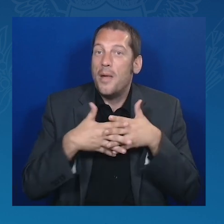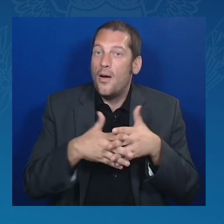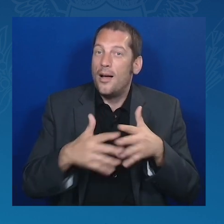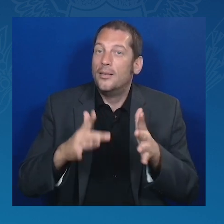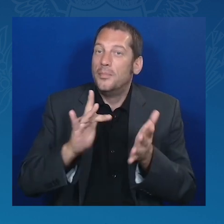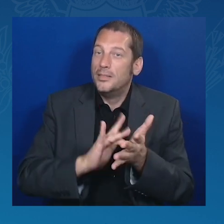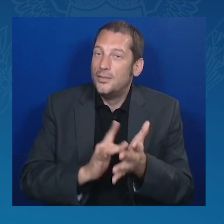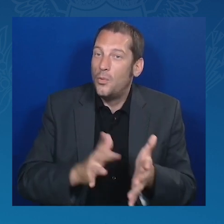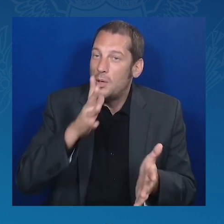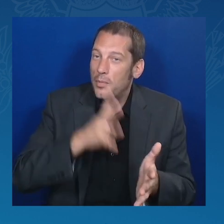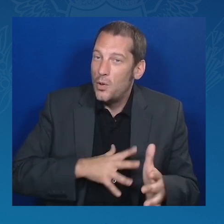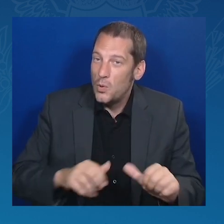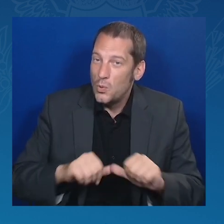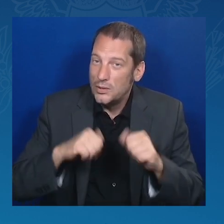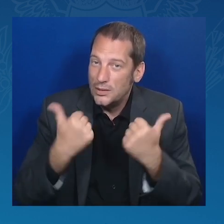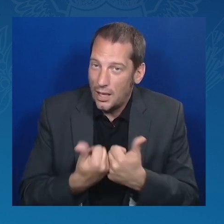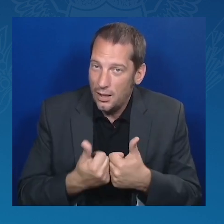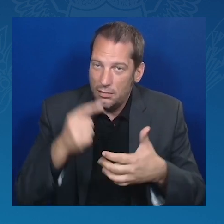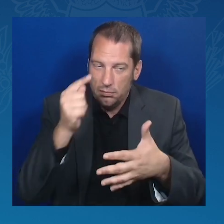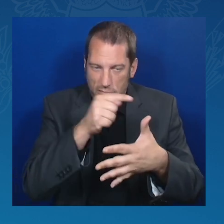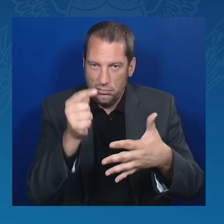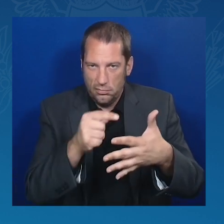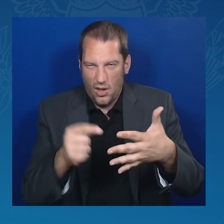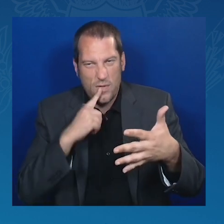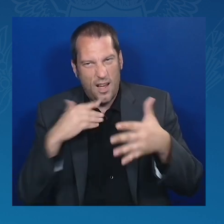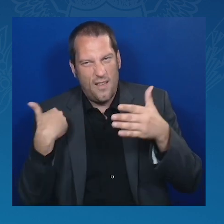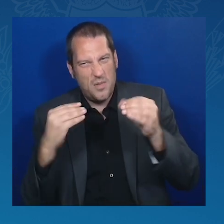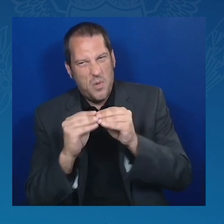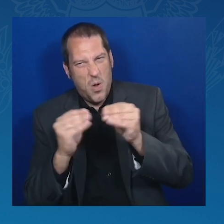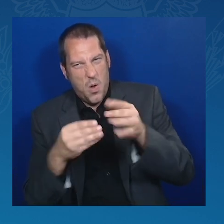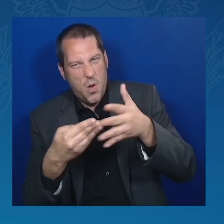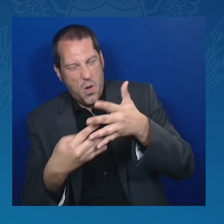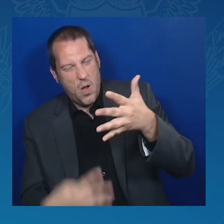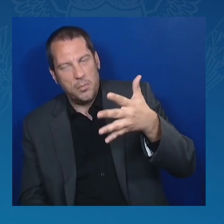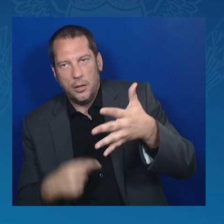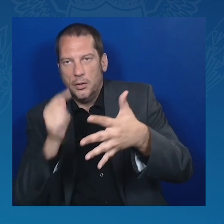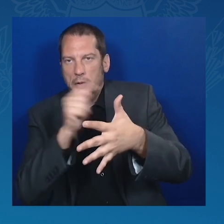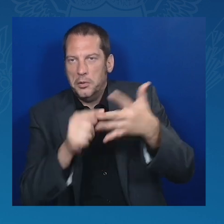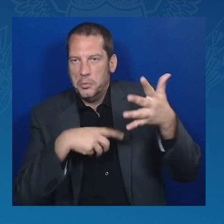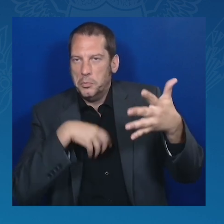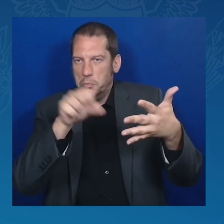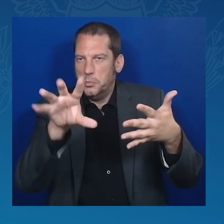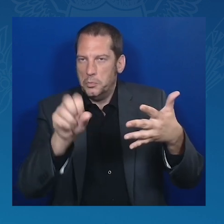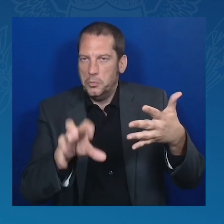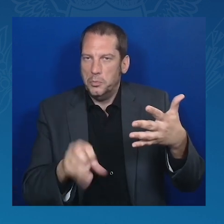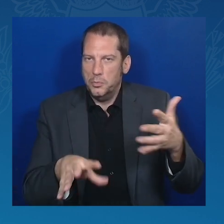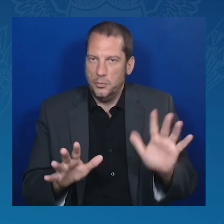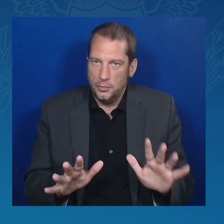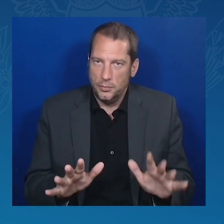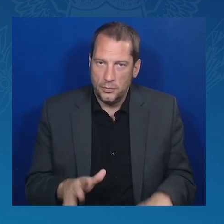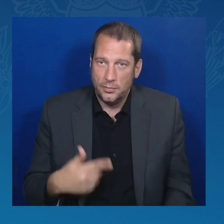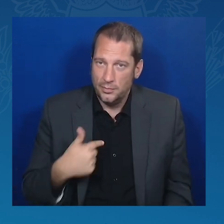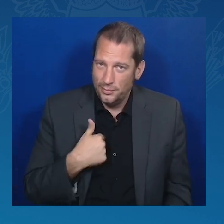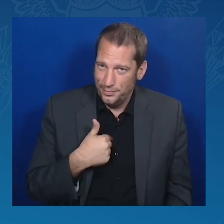I feel so new to this world. I've been a mom, only for eight years, and this world of of reproductive justice